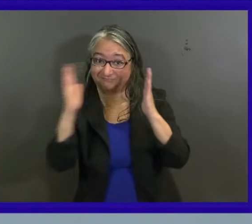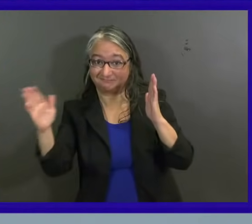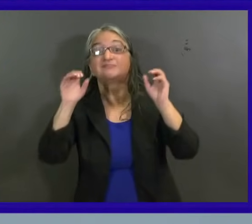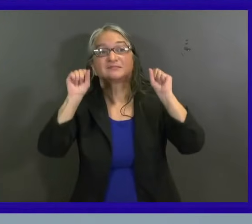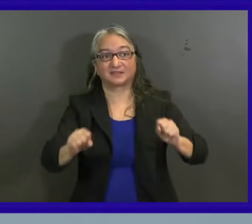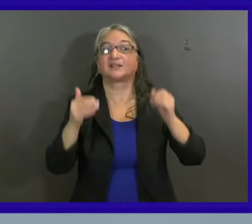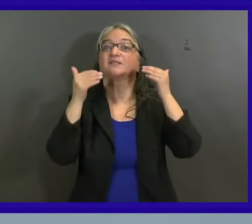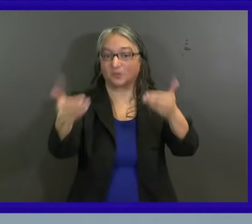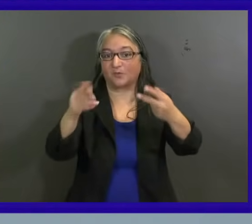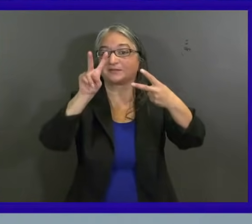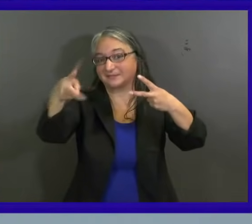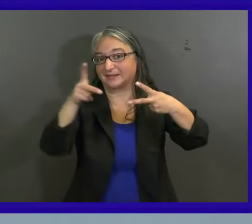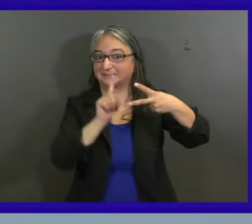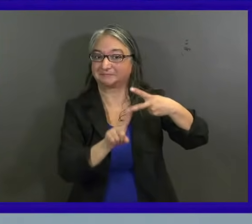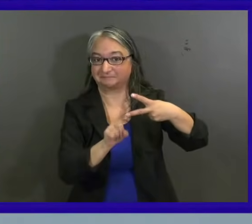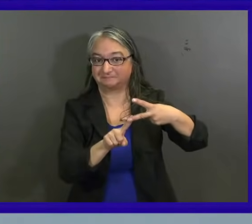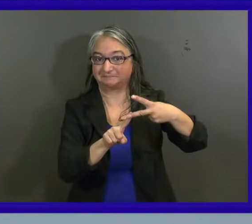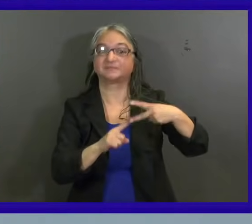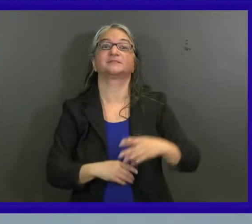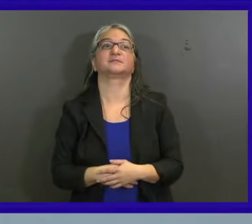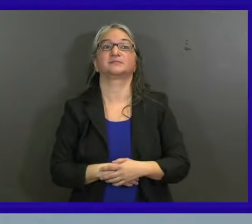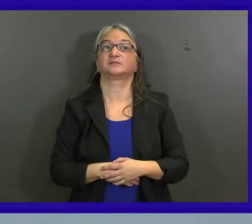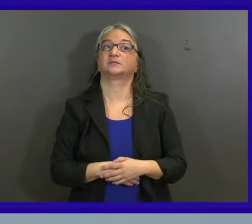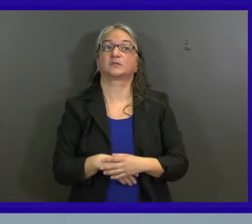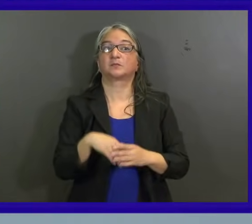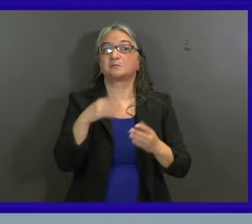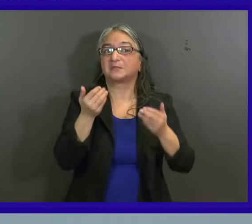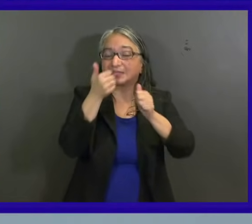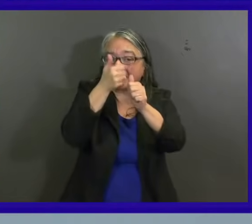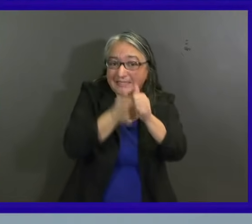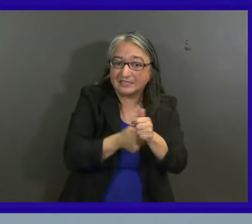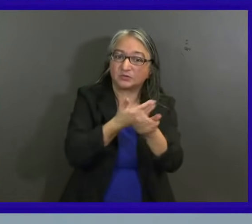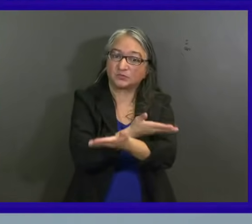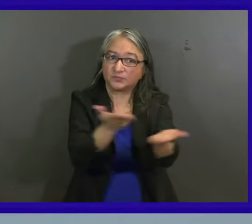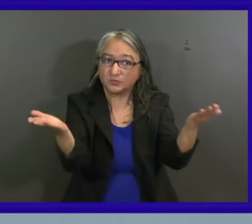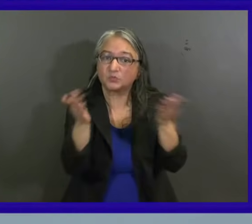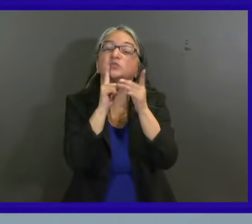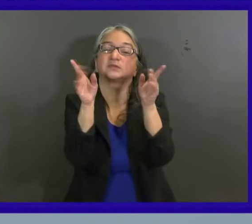each one of us matters when it comes to protecting all of us each dose counts